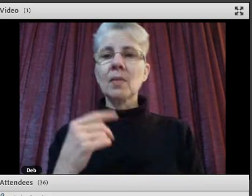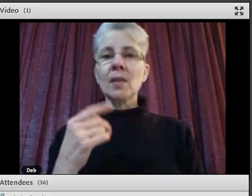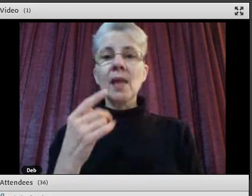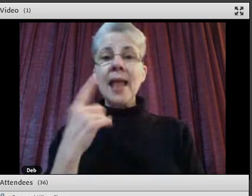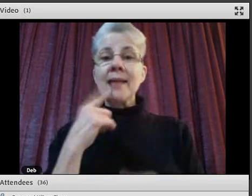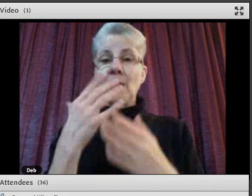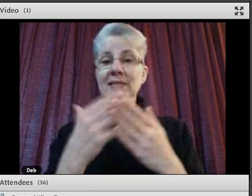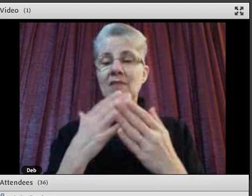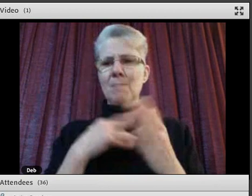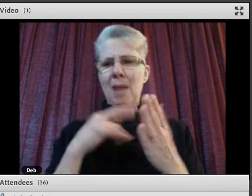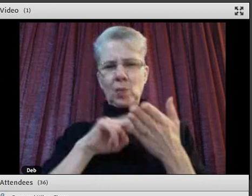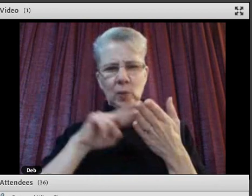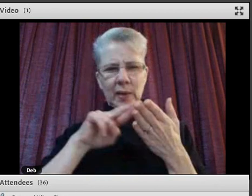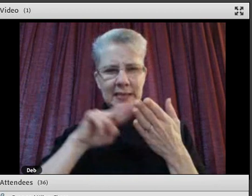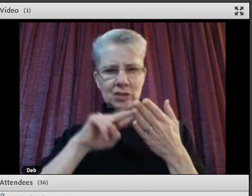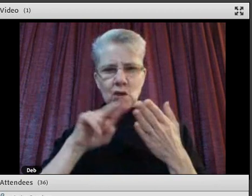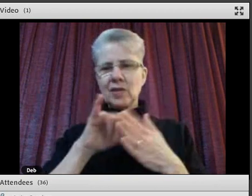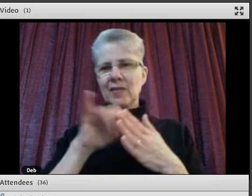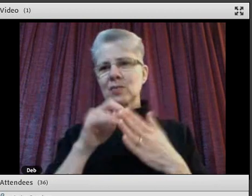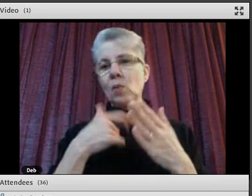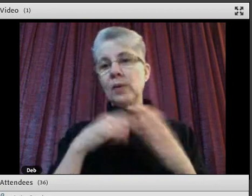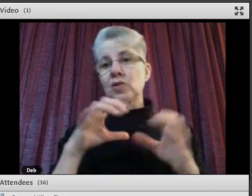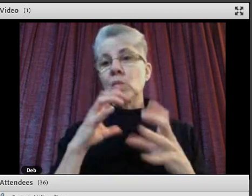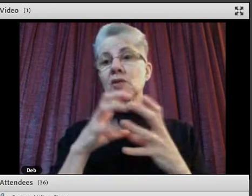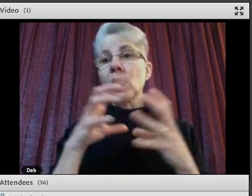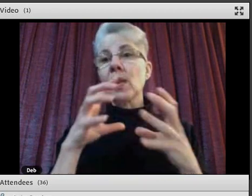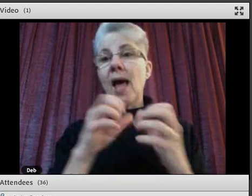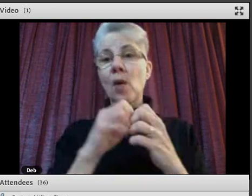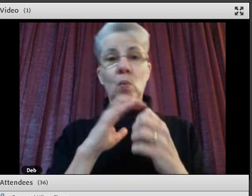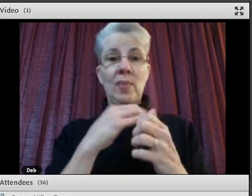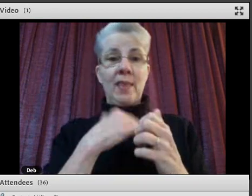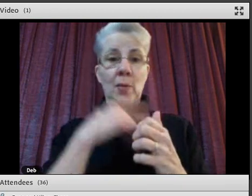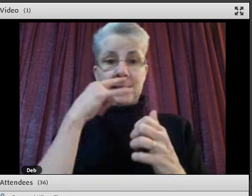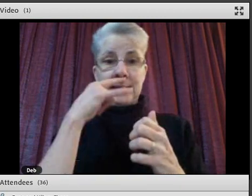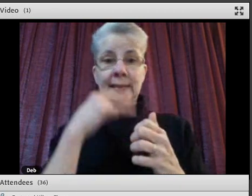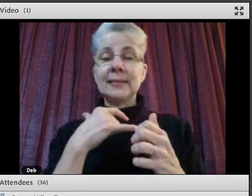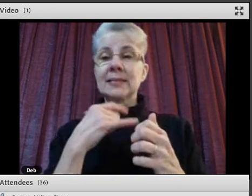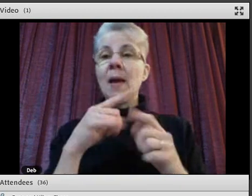In some of my research, you know, this is something that we do. We do a lot with our kids in our own way,